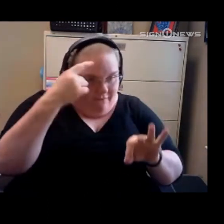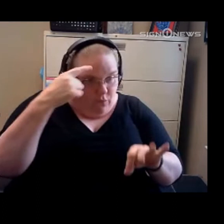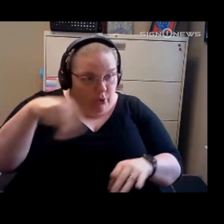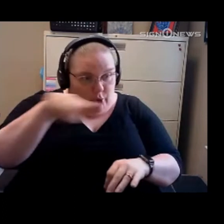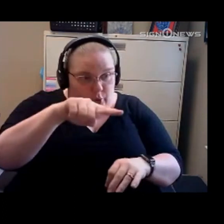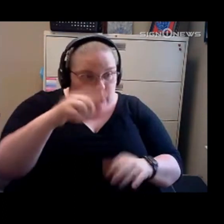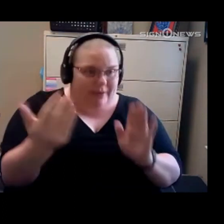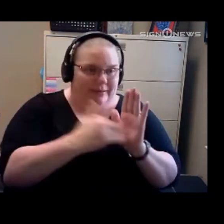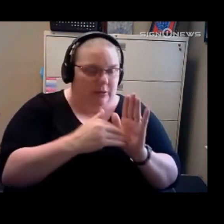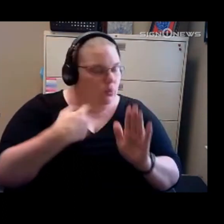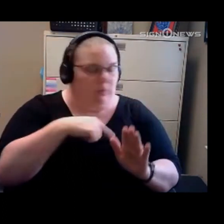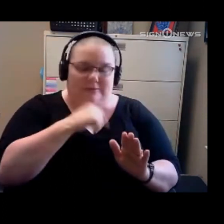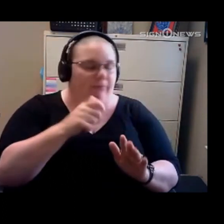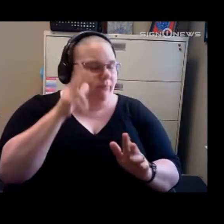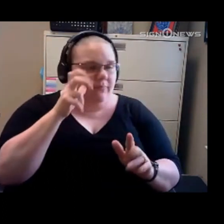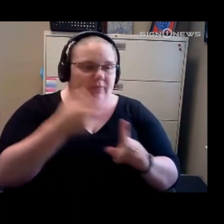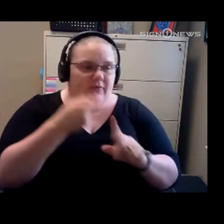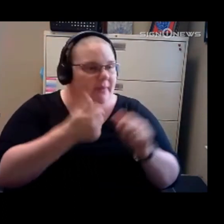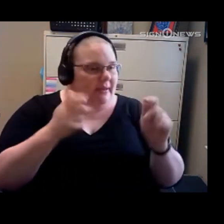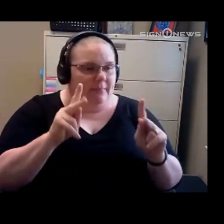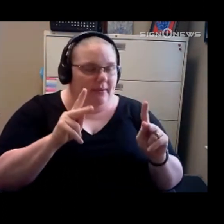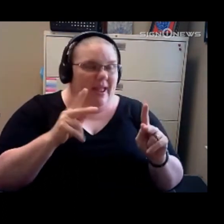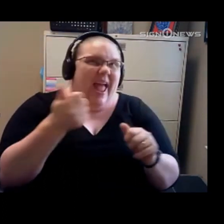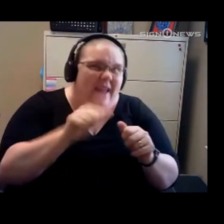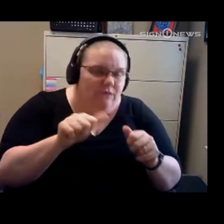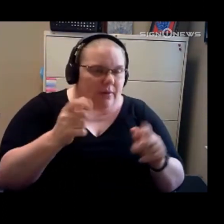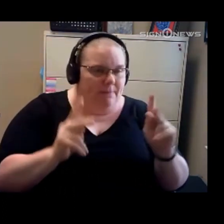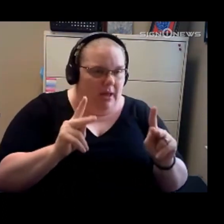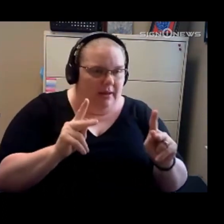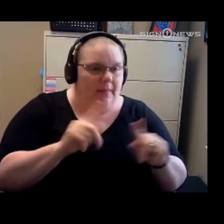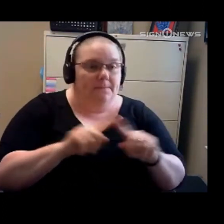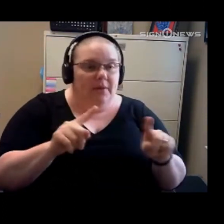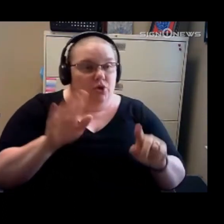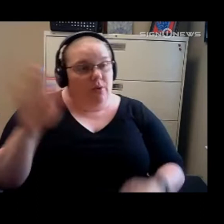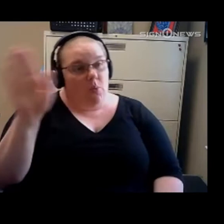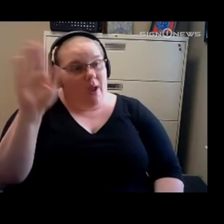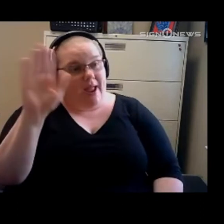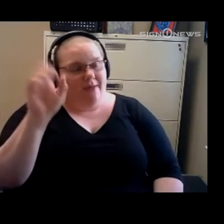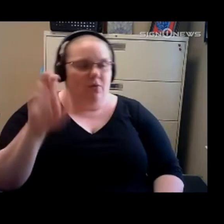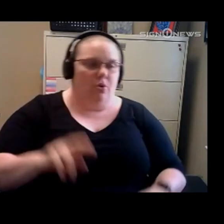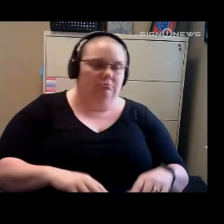but you can raise your hand using Zoom or you can wave on the screen or you can put it in the chat